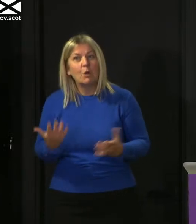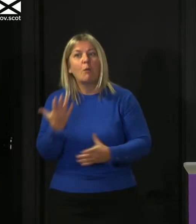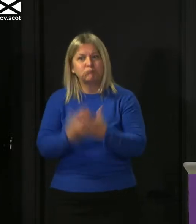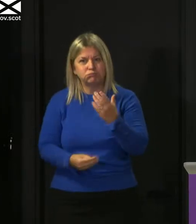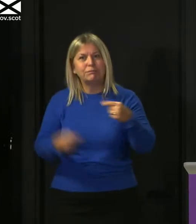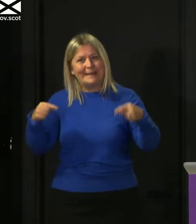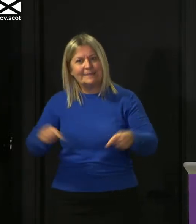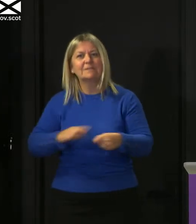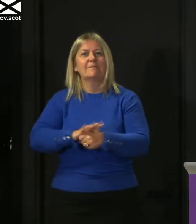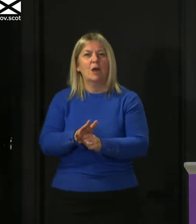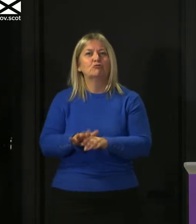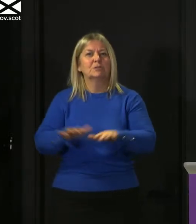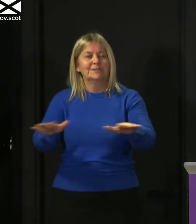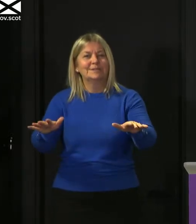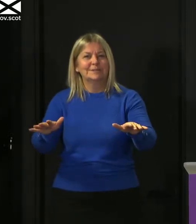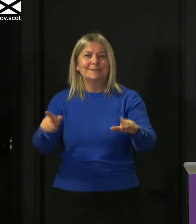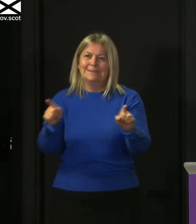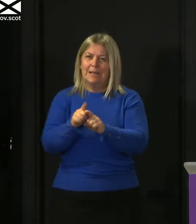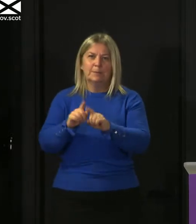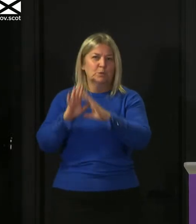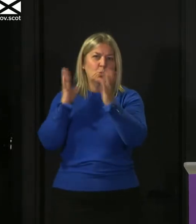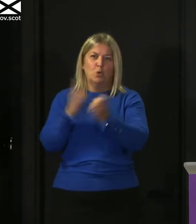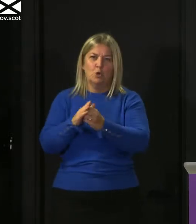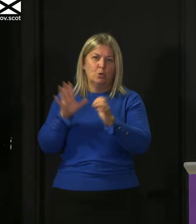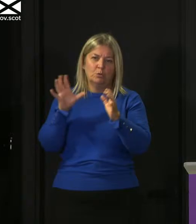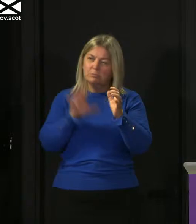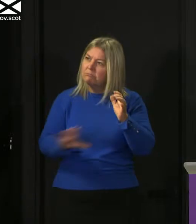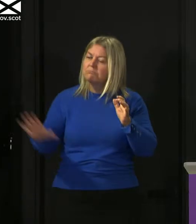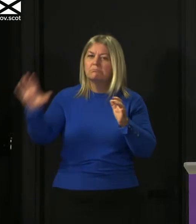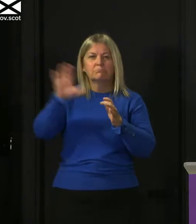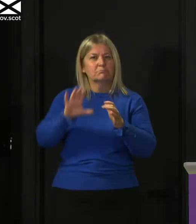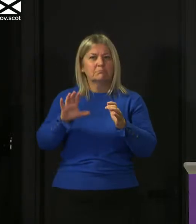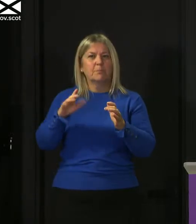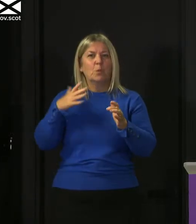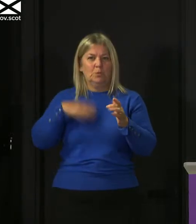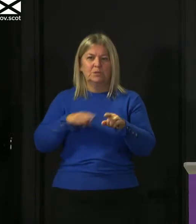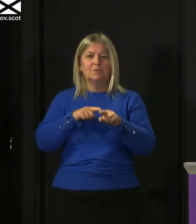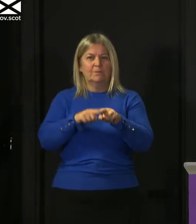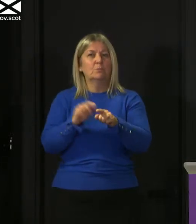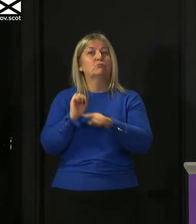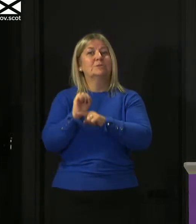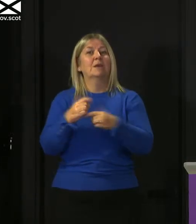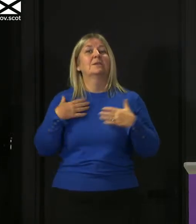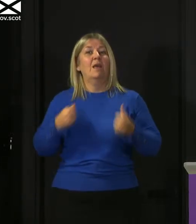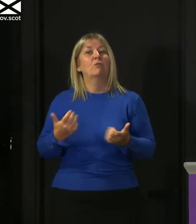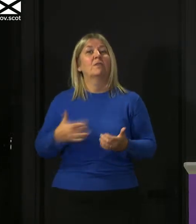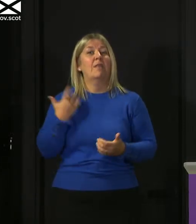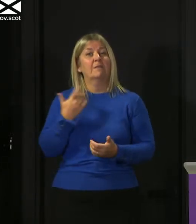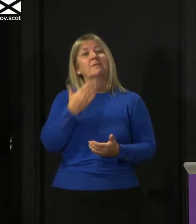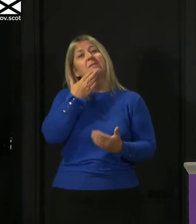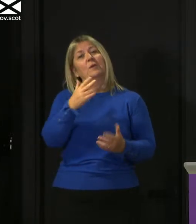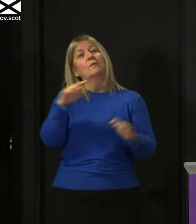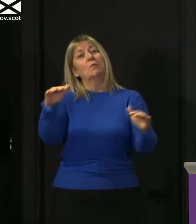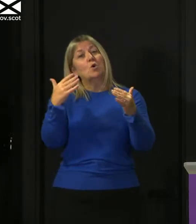do, and we have to protect health and life as much as we can. Thanks very much for joining us. I will